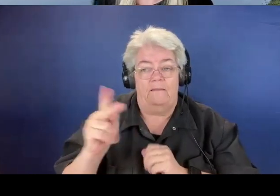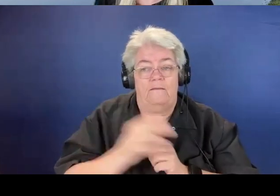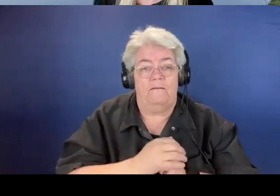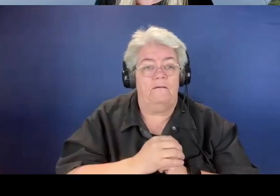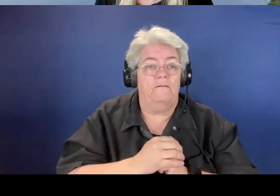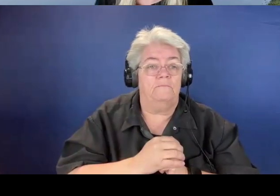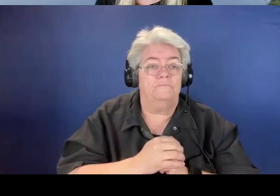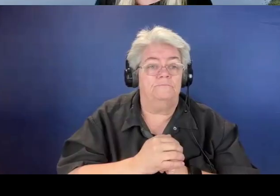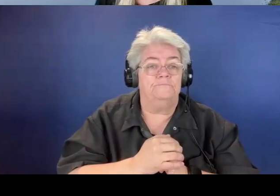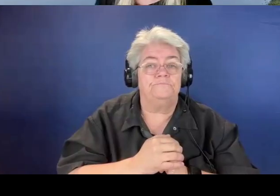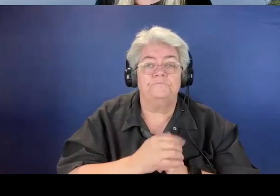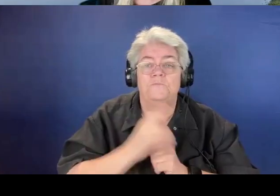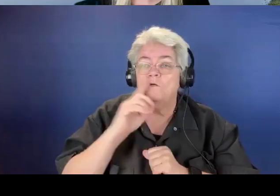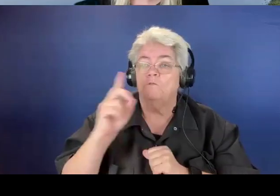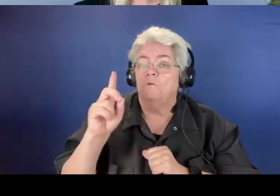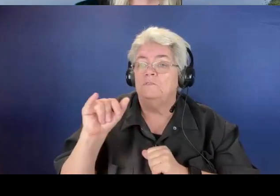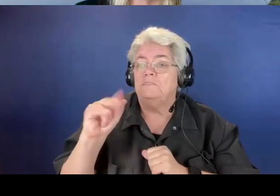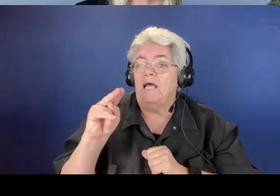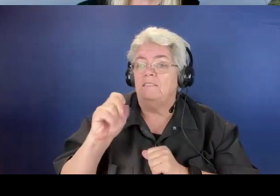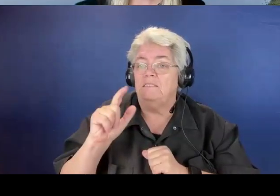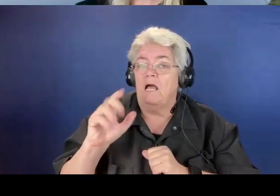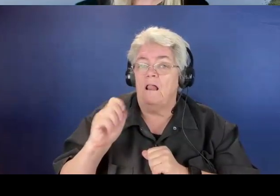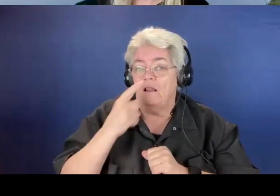So, Daniela, if I can share real quick.